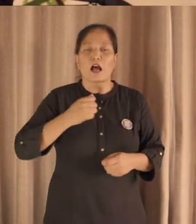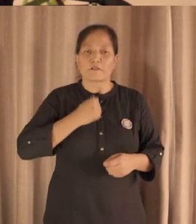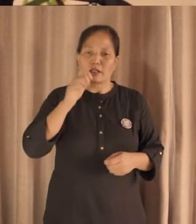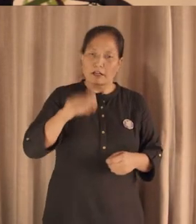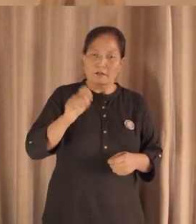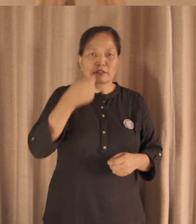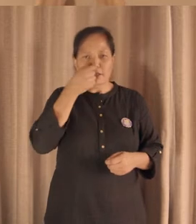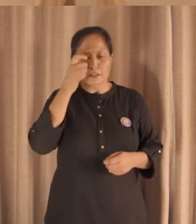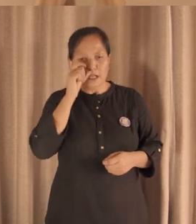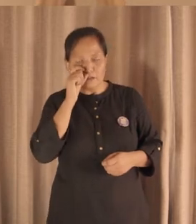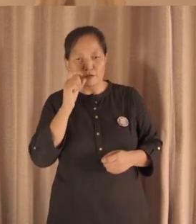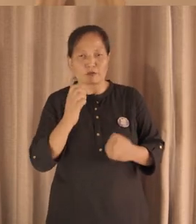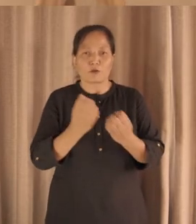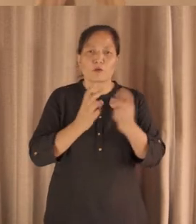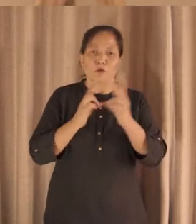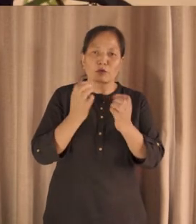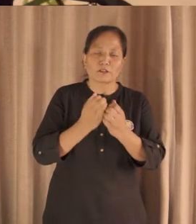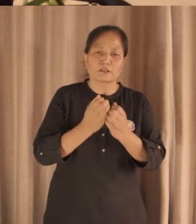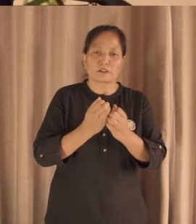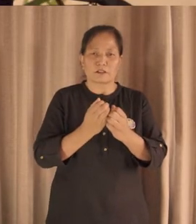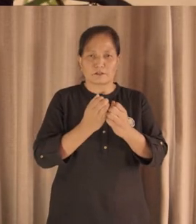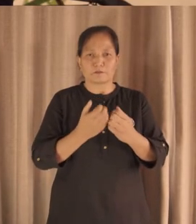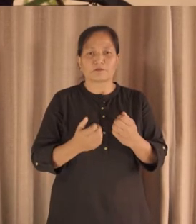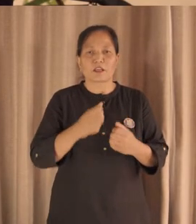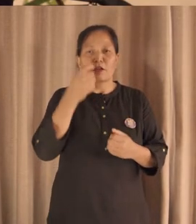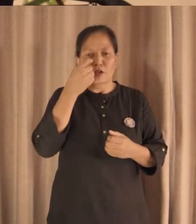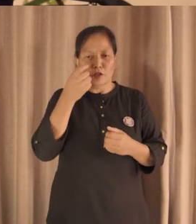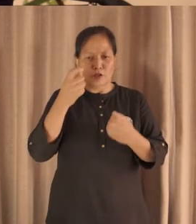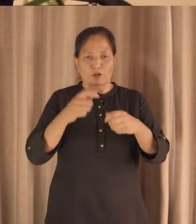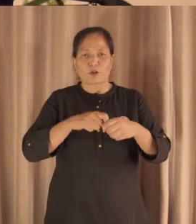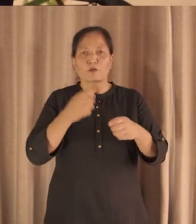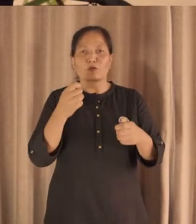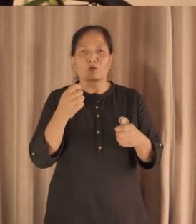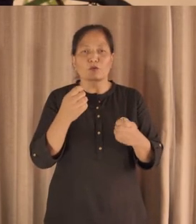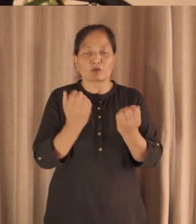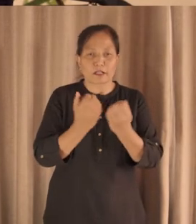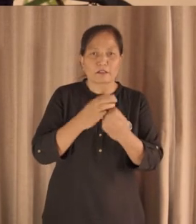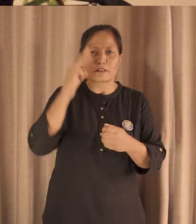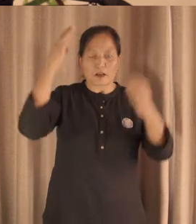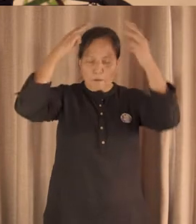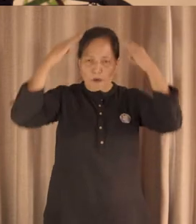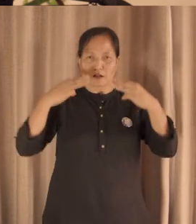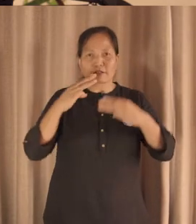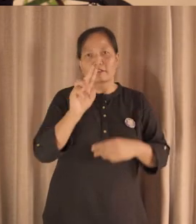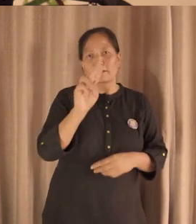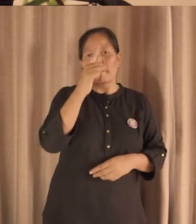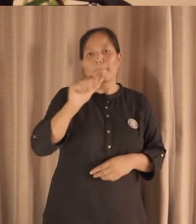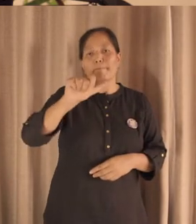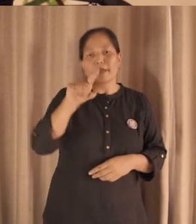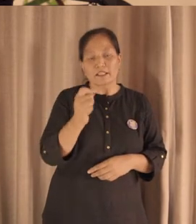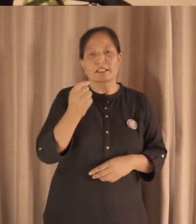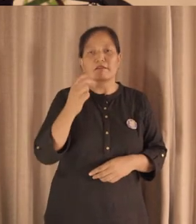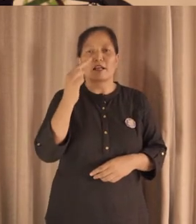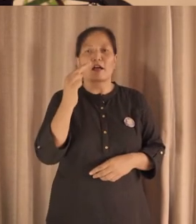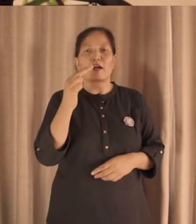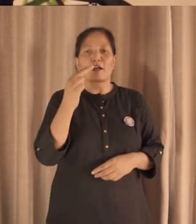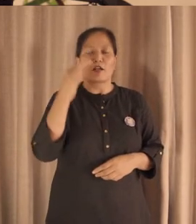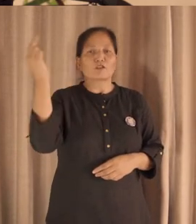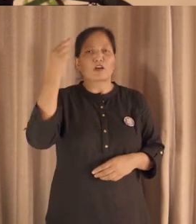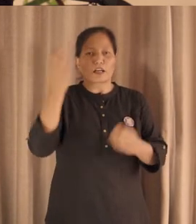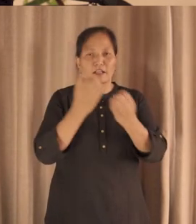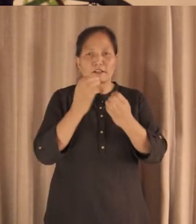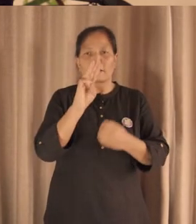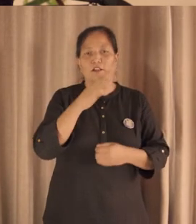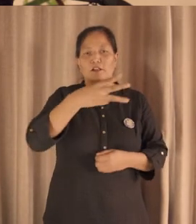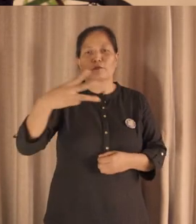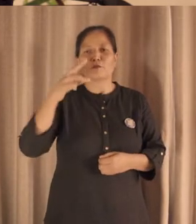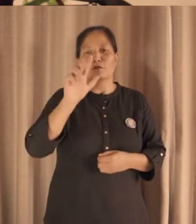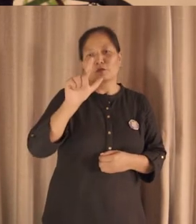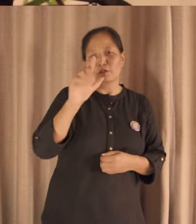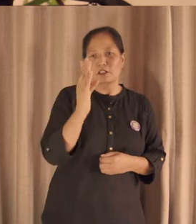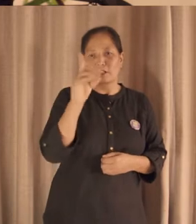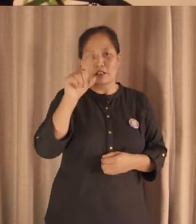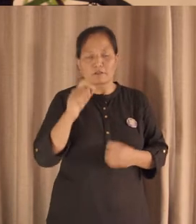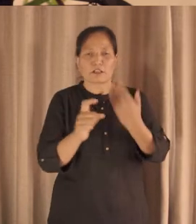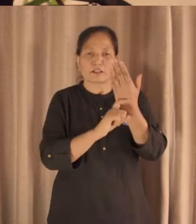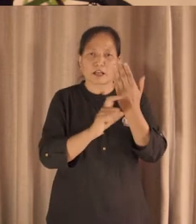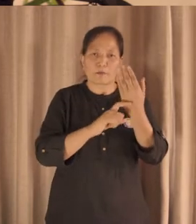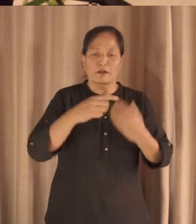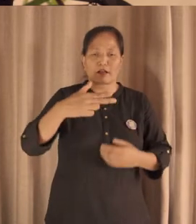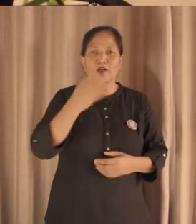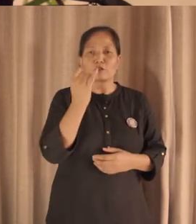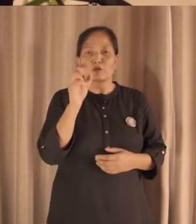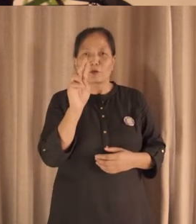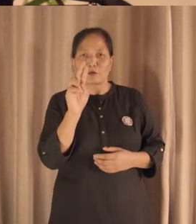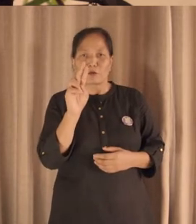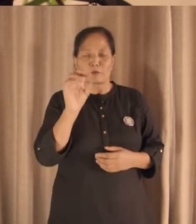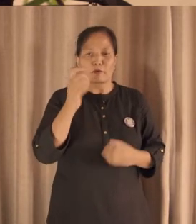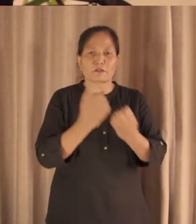and generate alternative ideas. That is why I always give this example wherever I go,